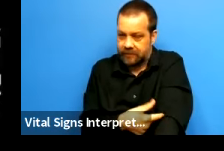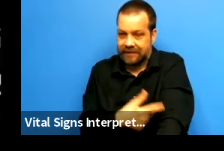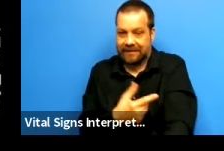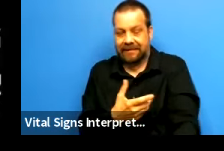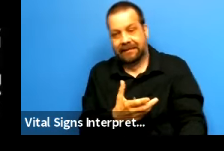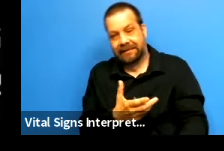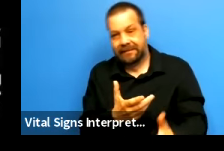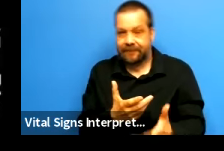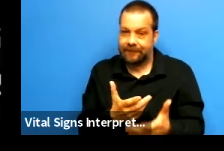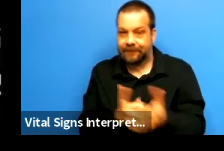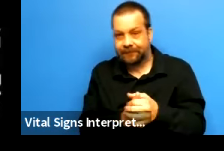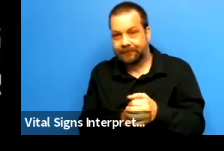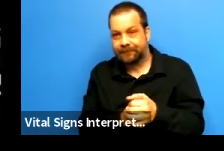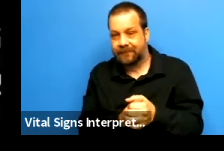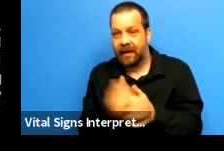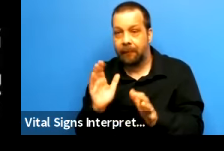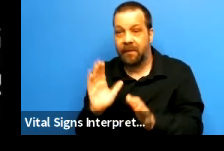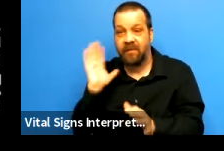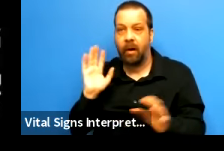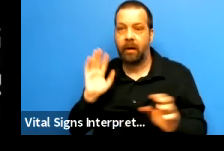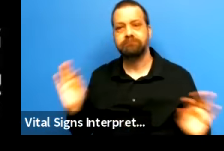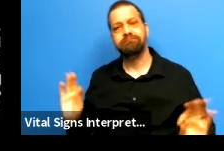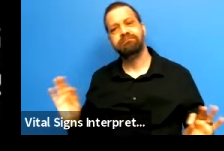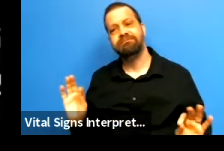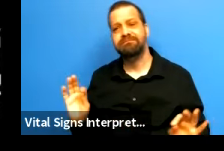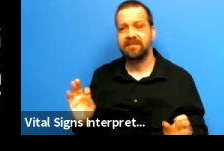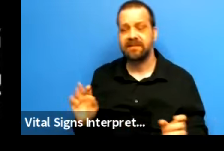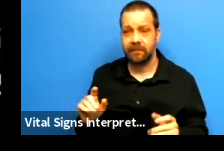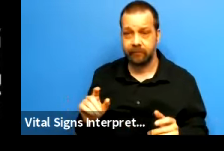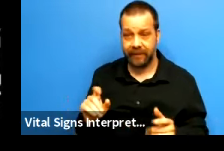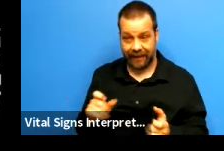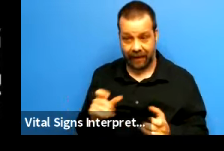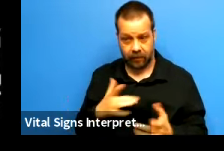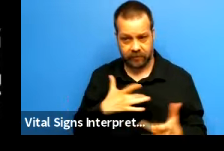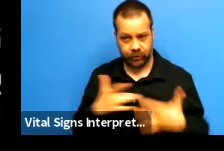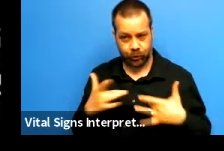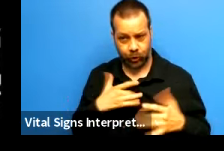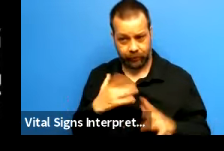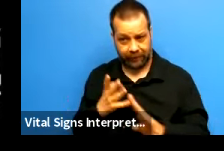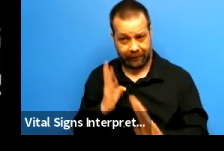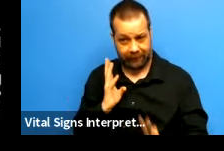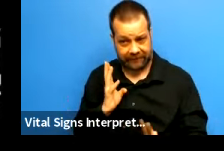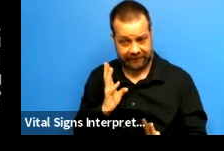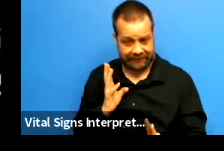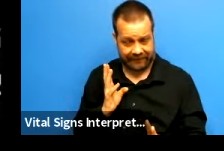Something I wouldn't have worried about not too long ago, but I was able to check in while I was in my van.